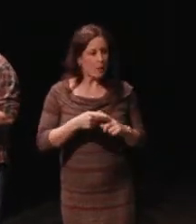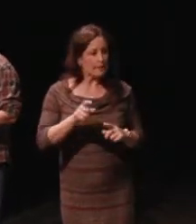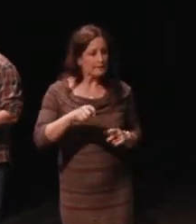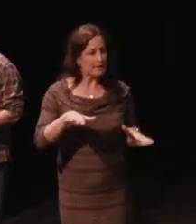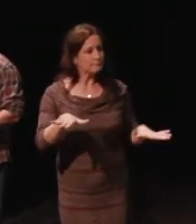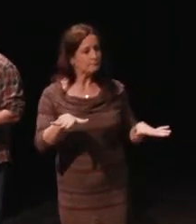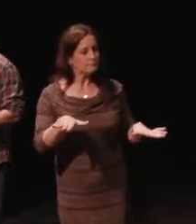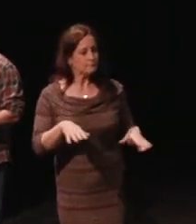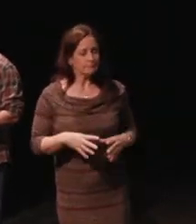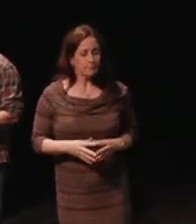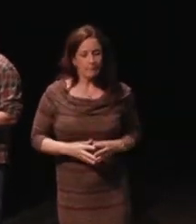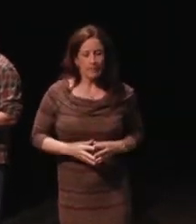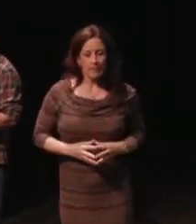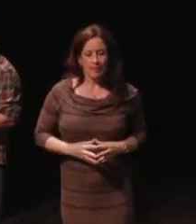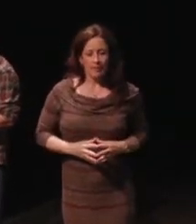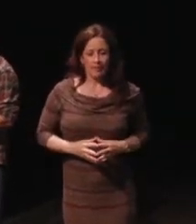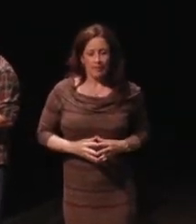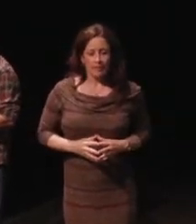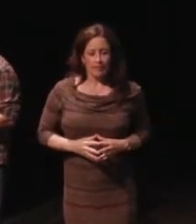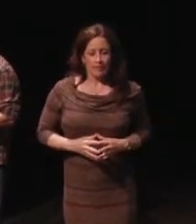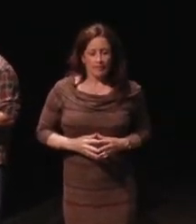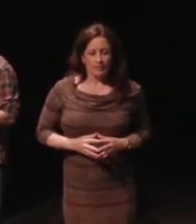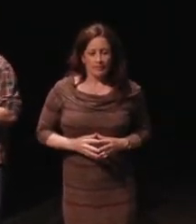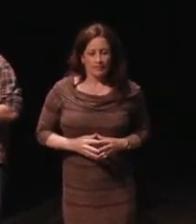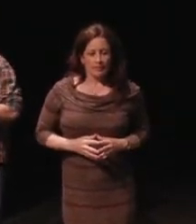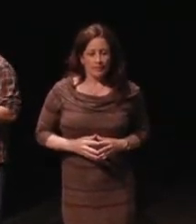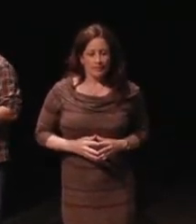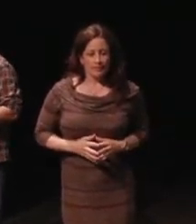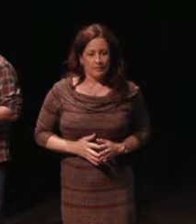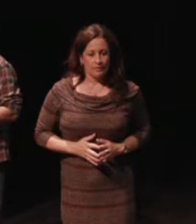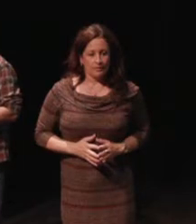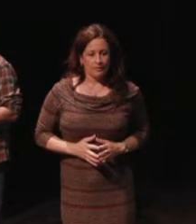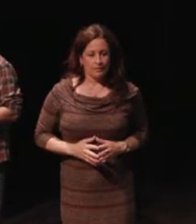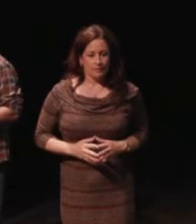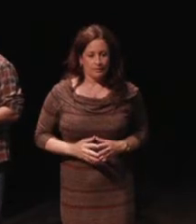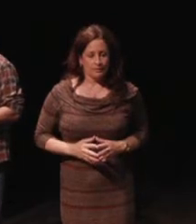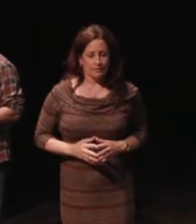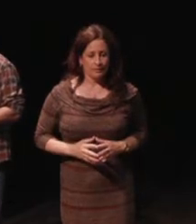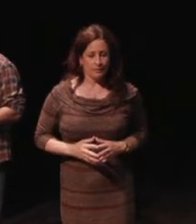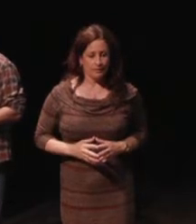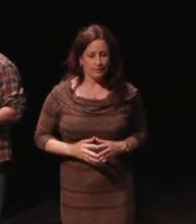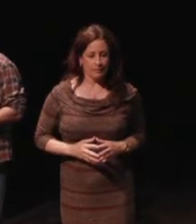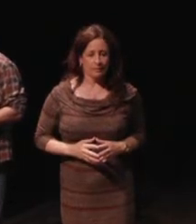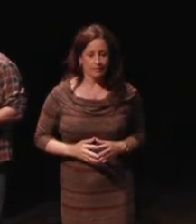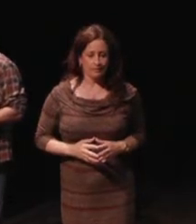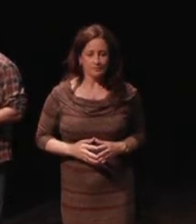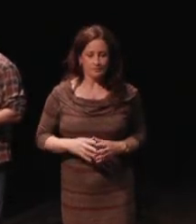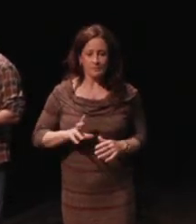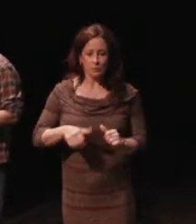Yeah, that's it. So again this reinforcing the principle that if you build enough time